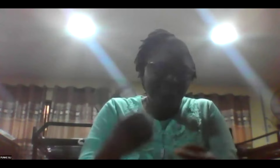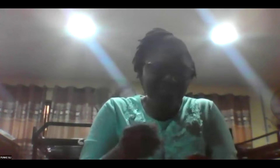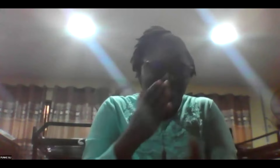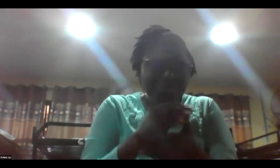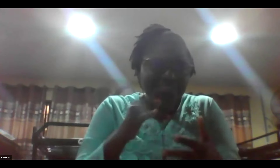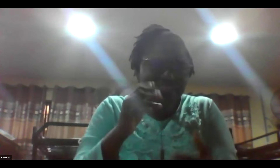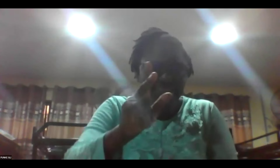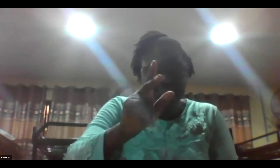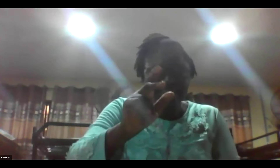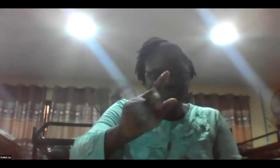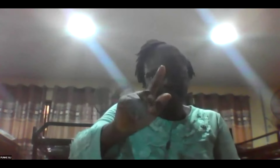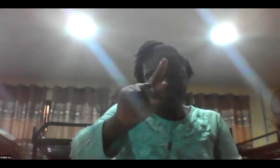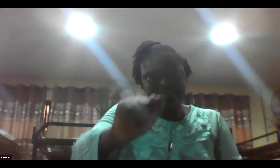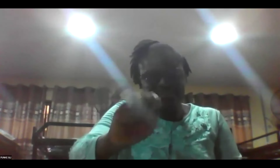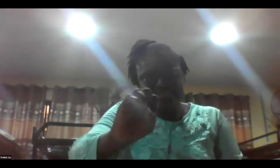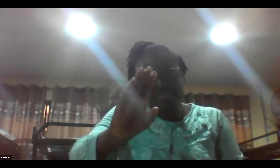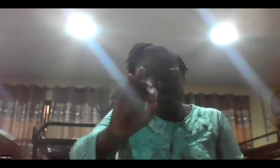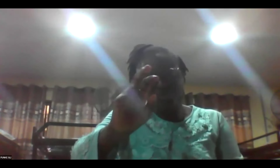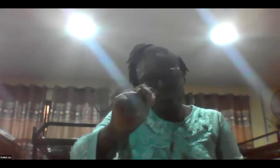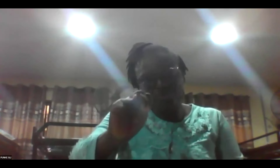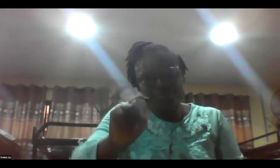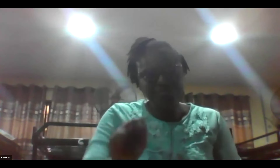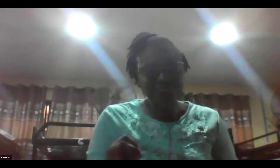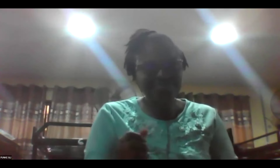Can you please rename your device for us?